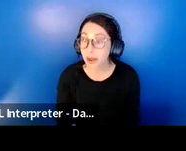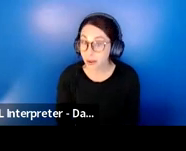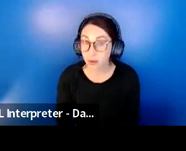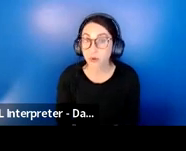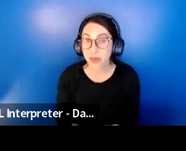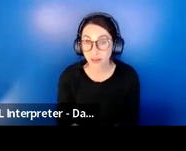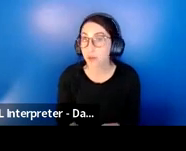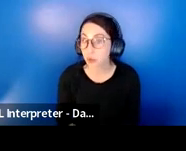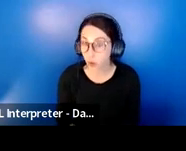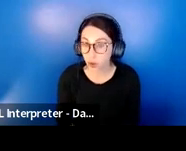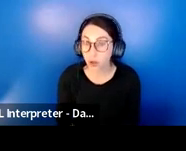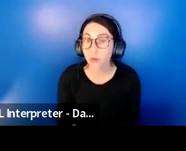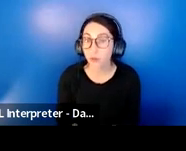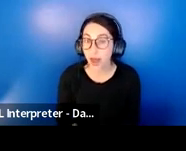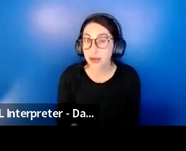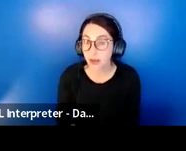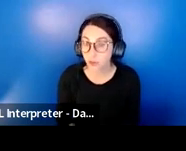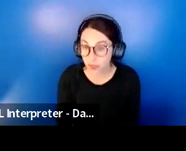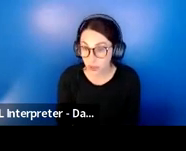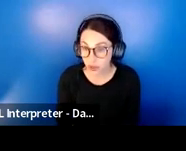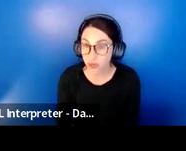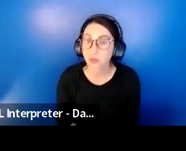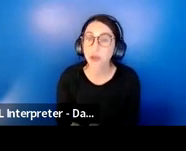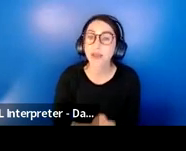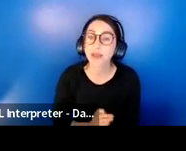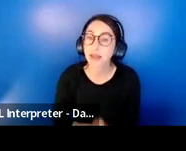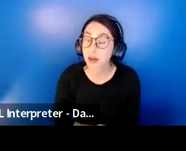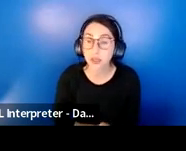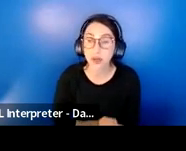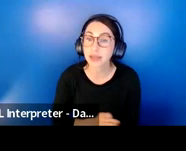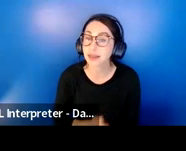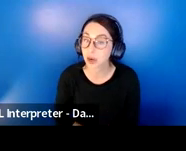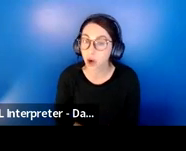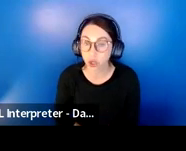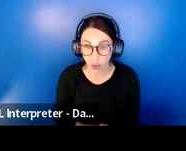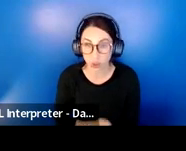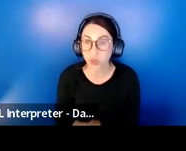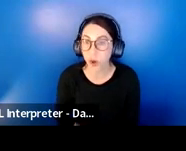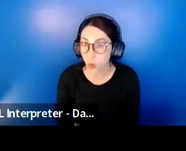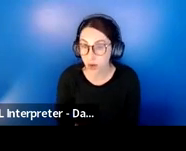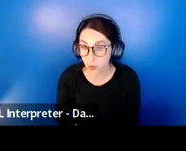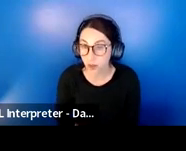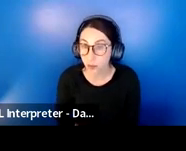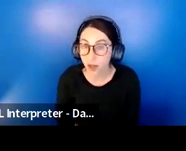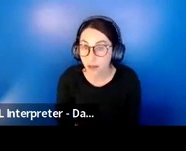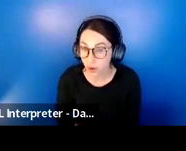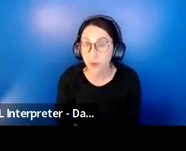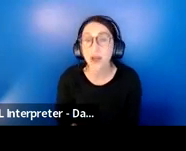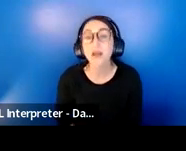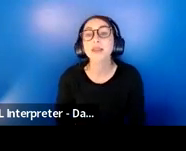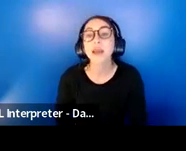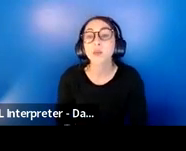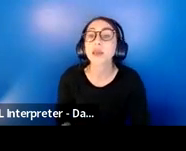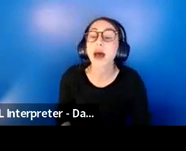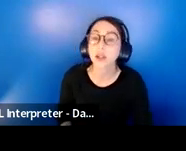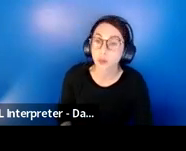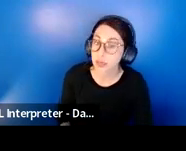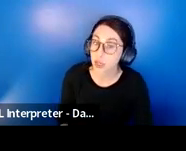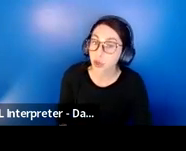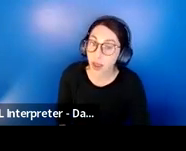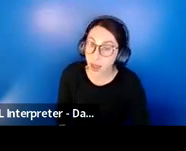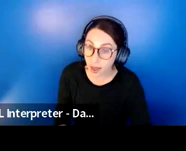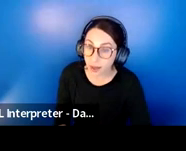ASL Interpreter - Danielle: Deaf people, Black, Deaf researchers because it's their history and it's their culture, which is what I want to put on the platform. Same with LGBTQIA.